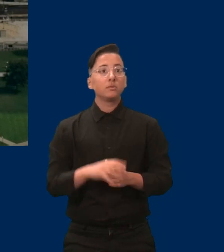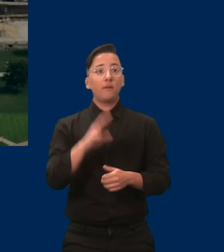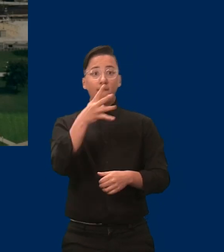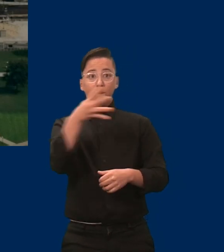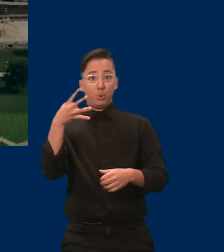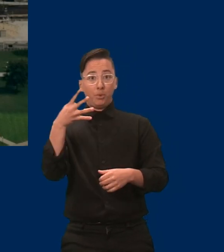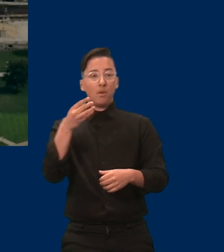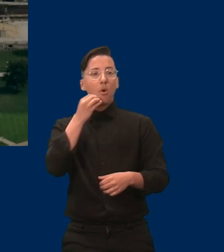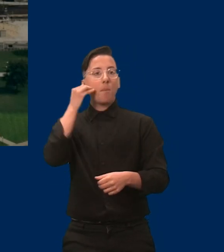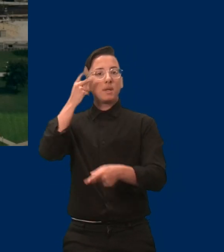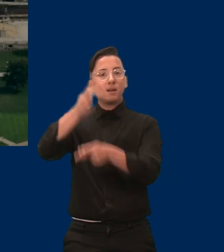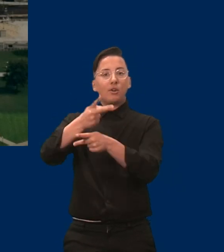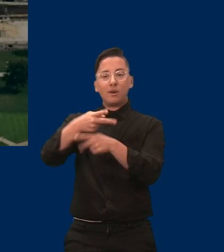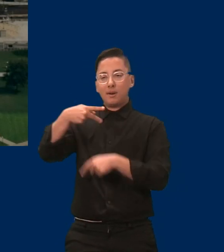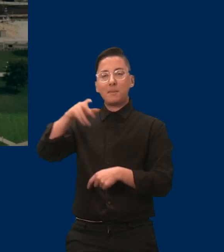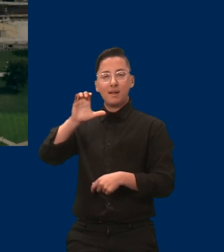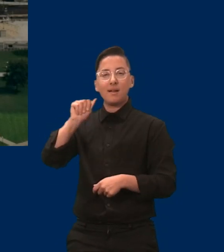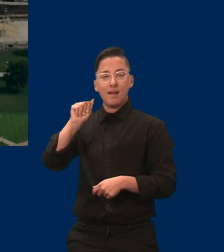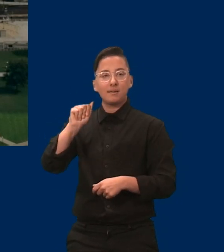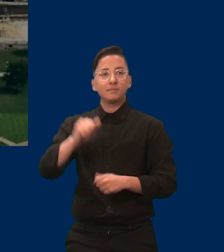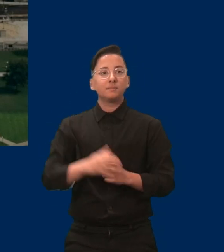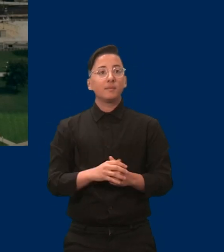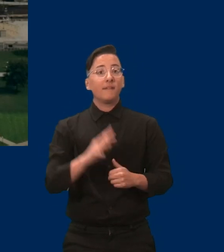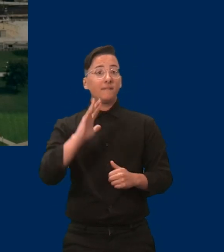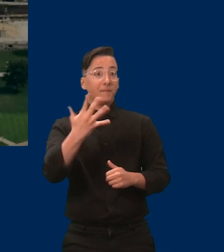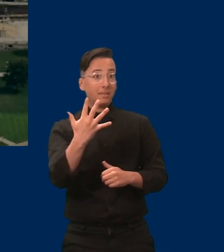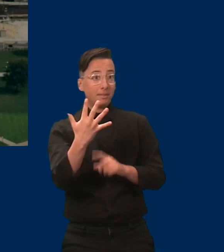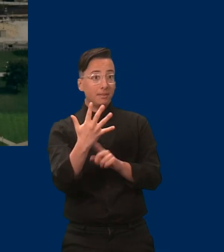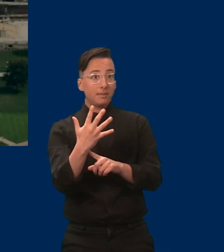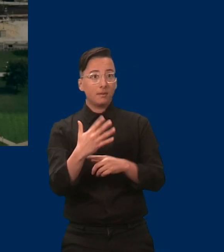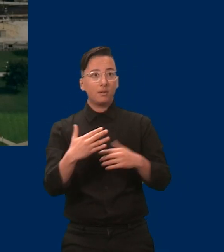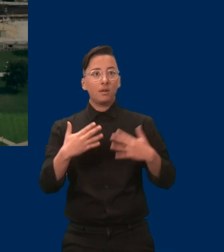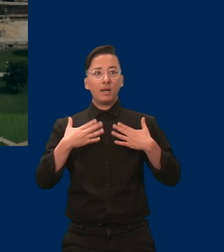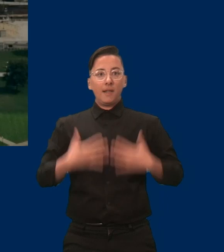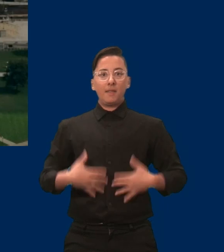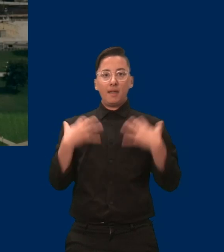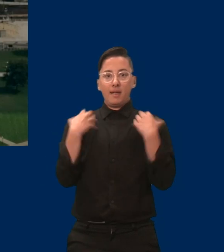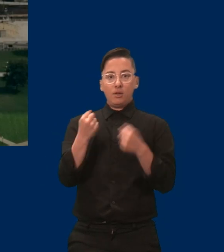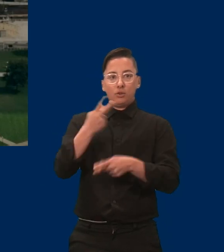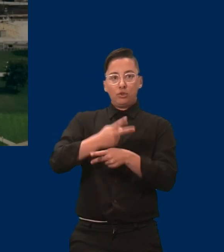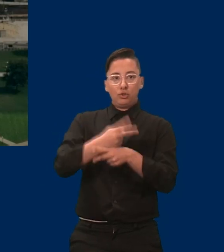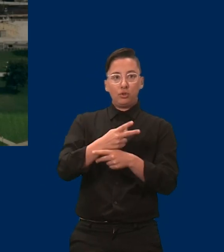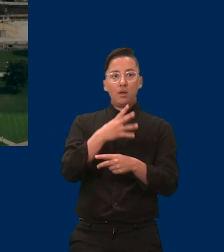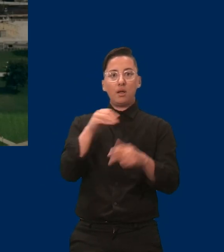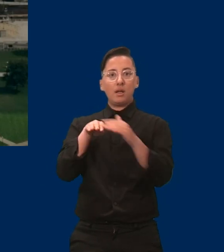Number five was health care and health care access, and number six was employment.